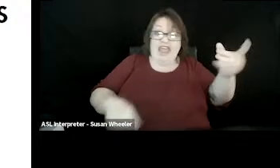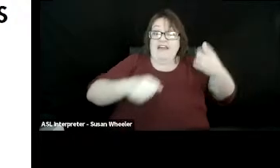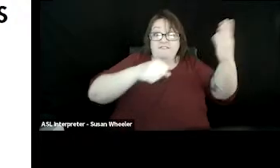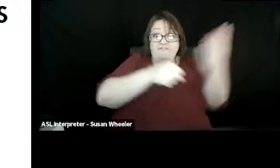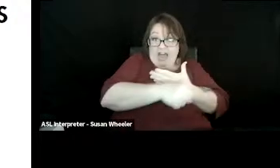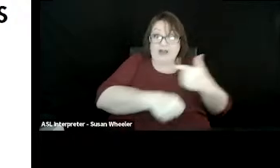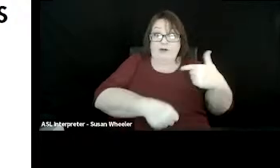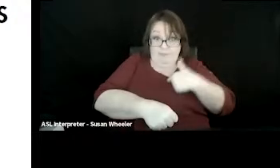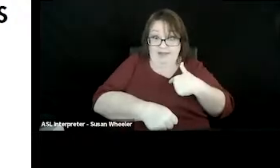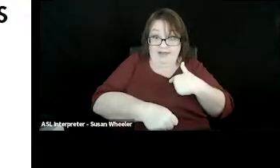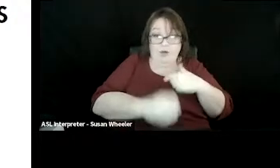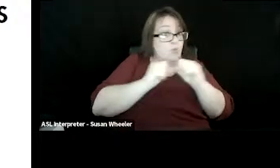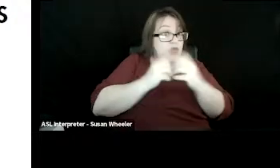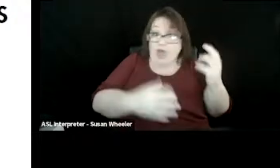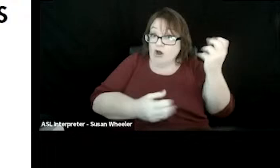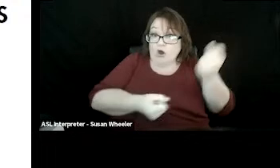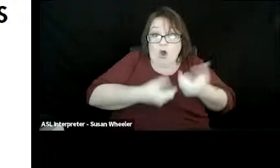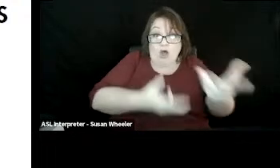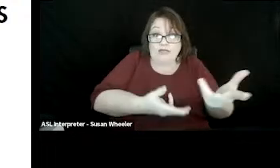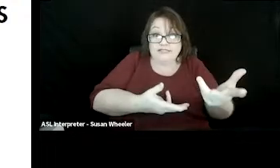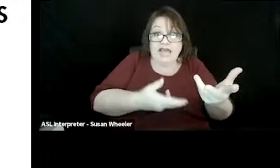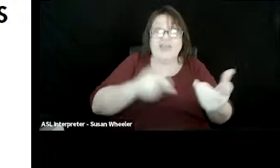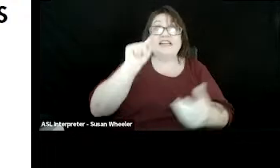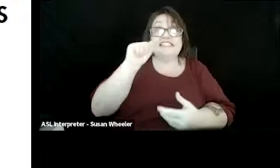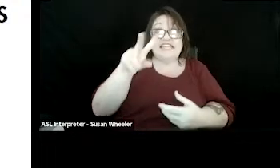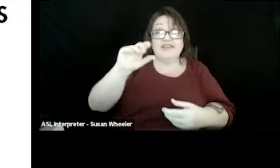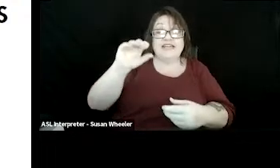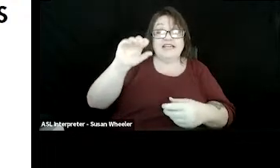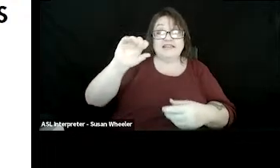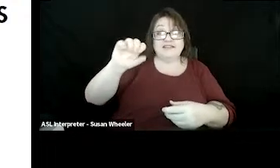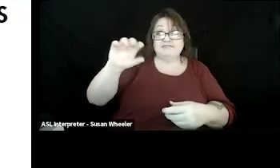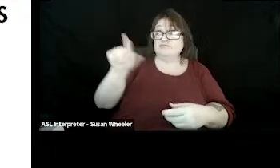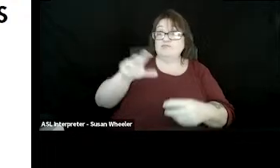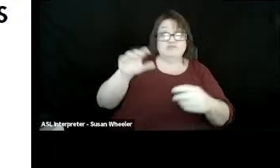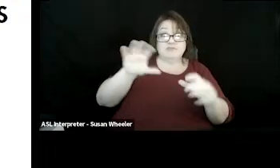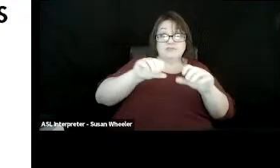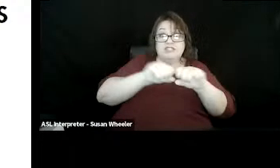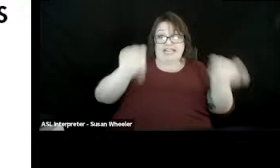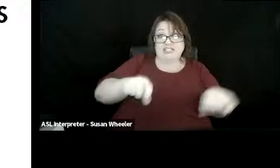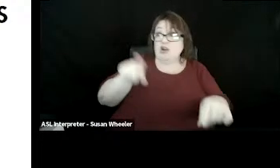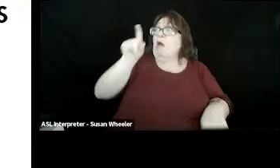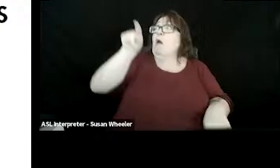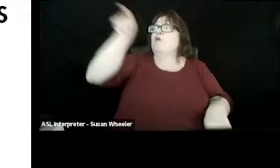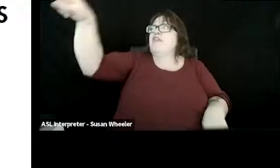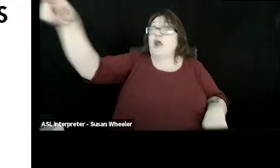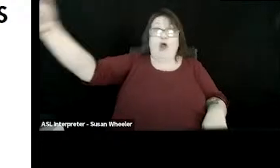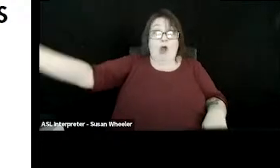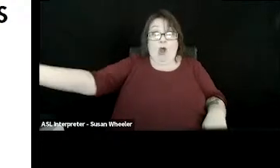offers you more money to come to them, your current employer can take the position